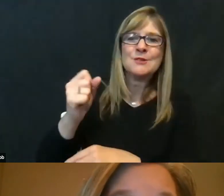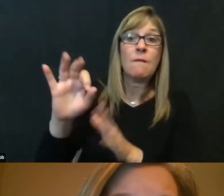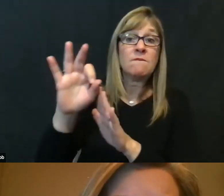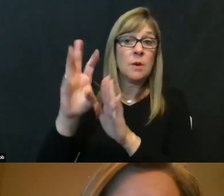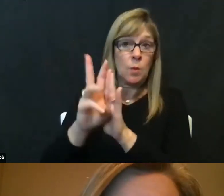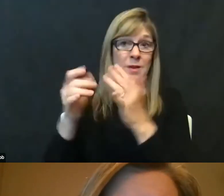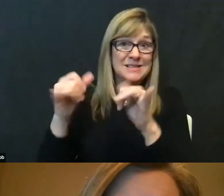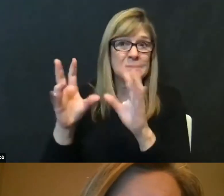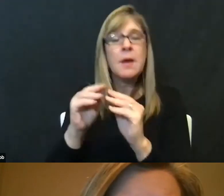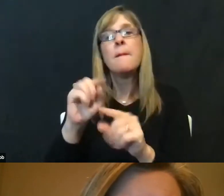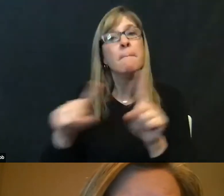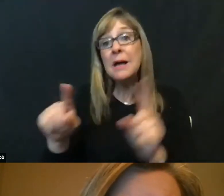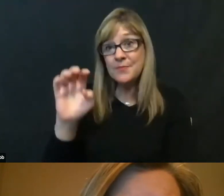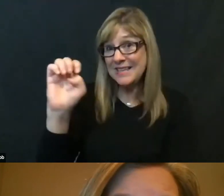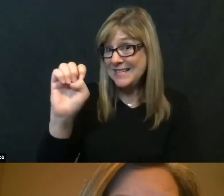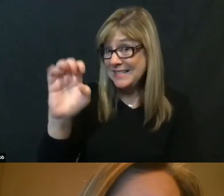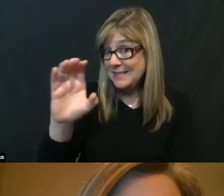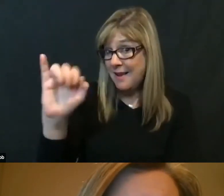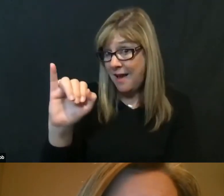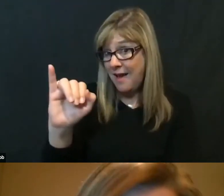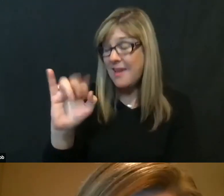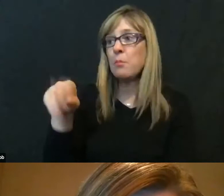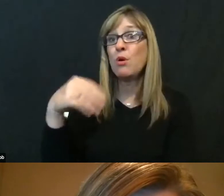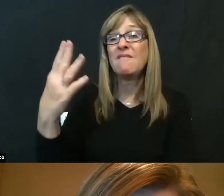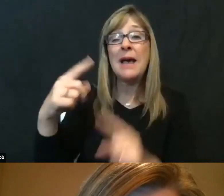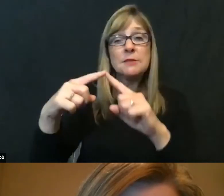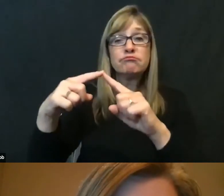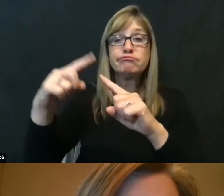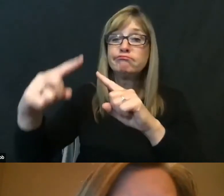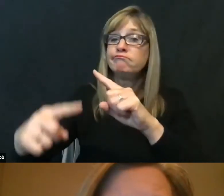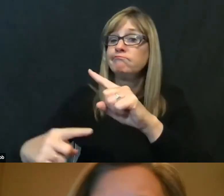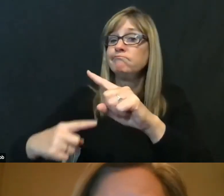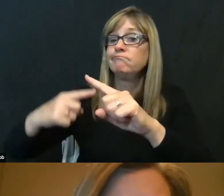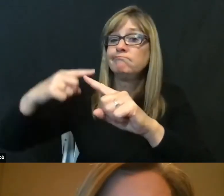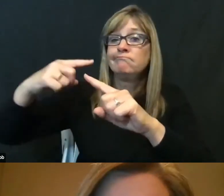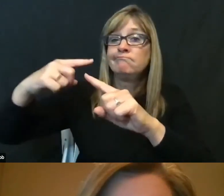but ECI provides services year round. Okay. >> So you don't have to wait